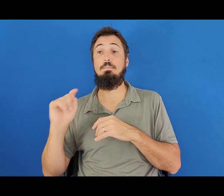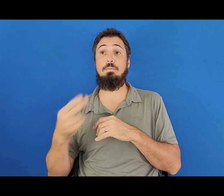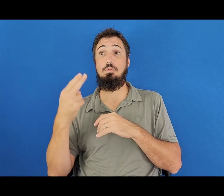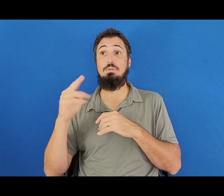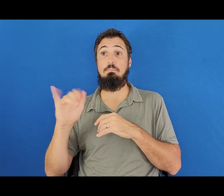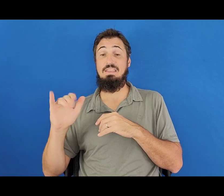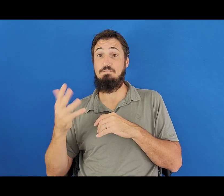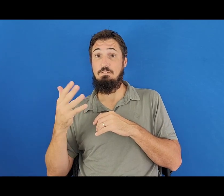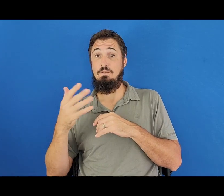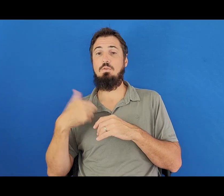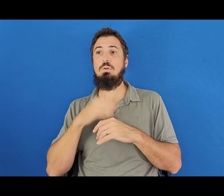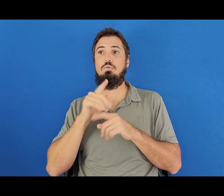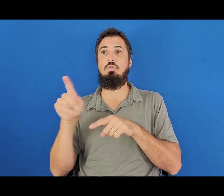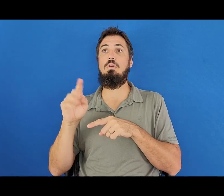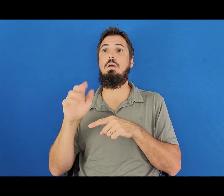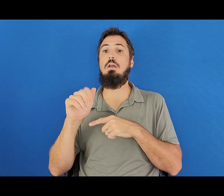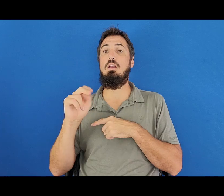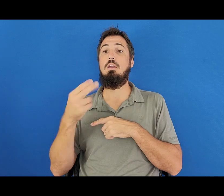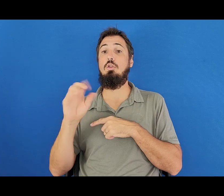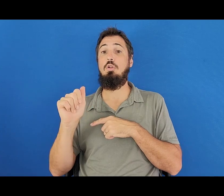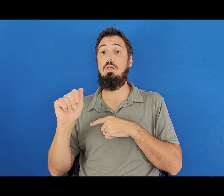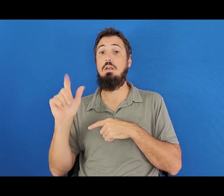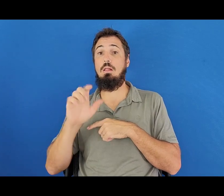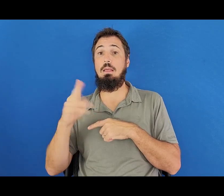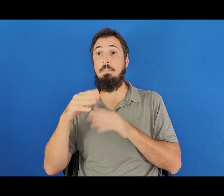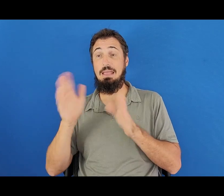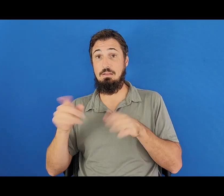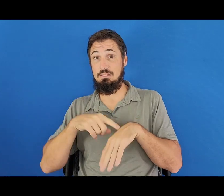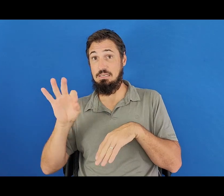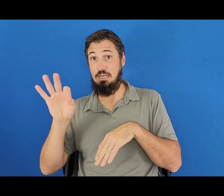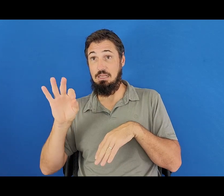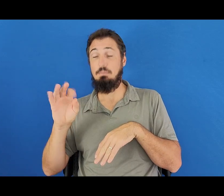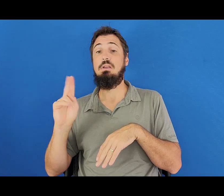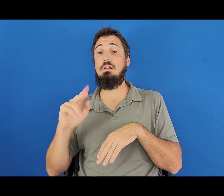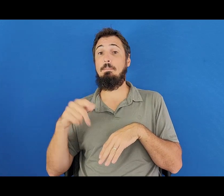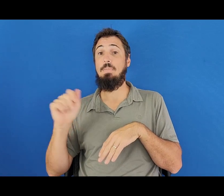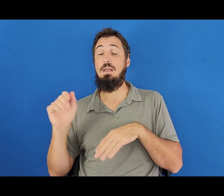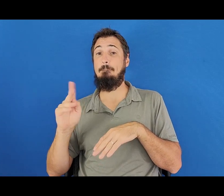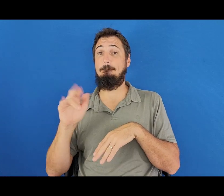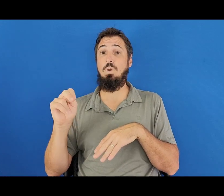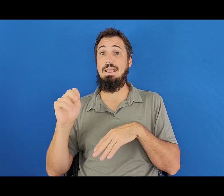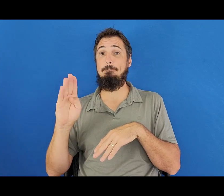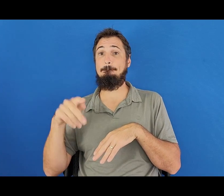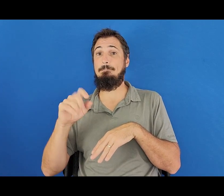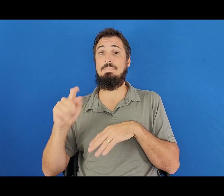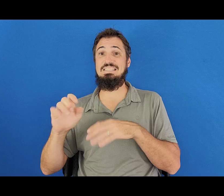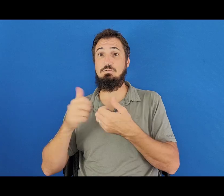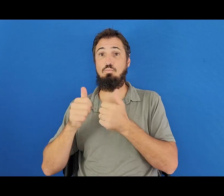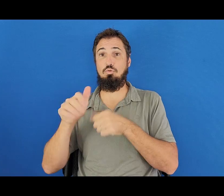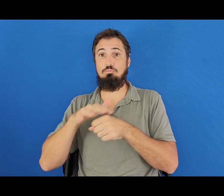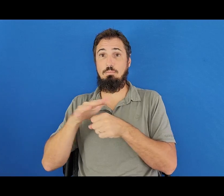On Thursday, May 5th, Anahola Clubhouse at 9, and in Kapaa at the Bryan J Baptiste Sports Complex at 1 p.m.